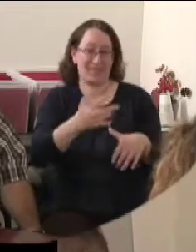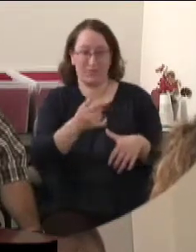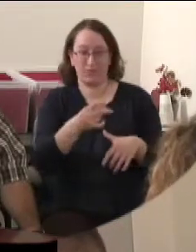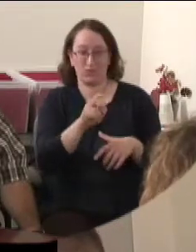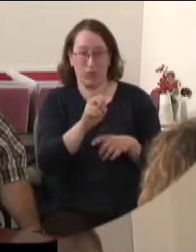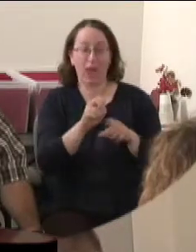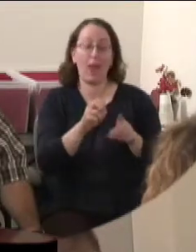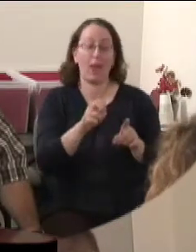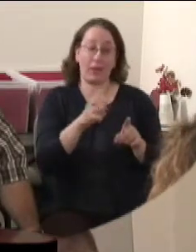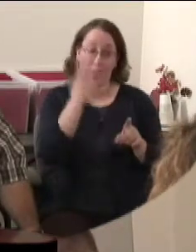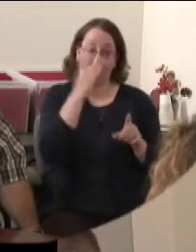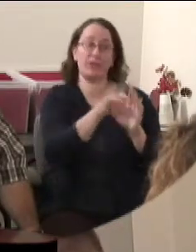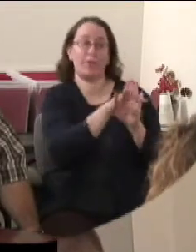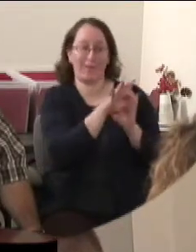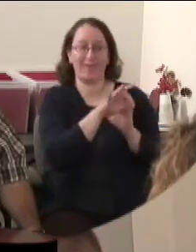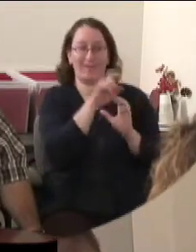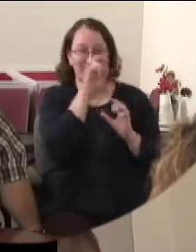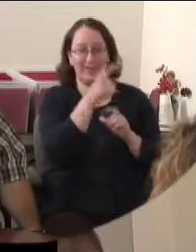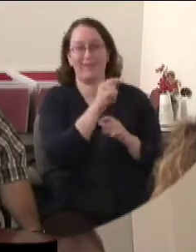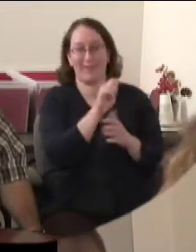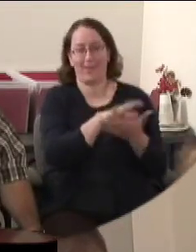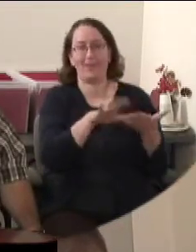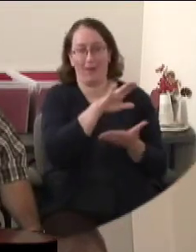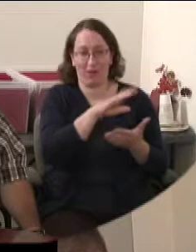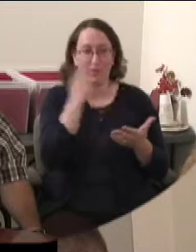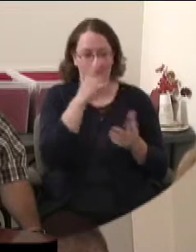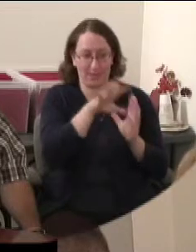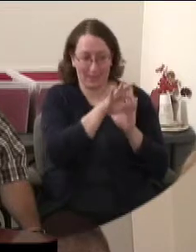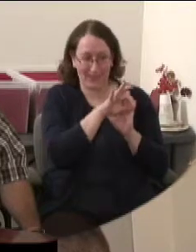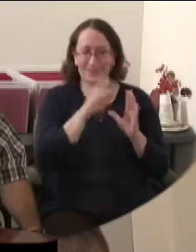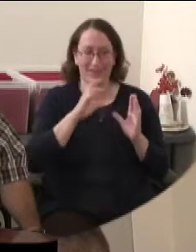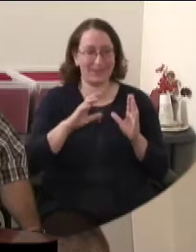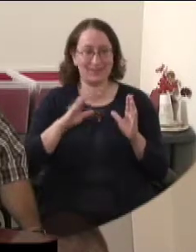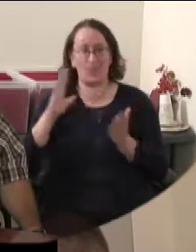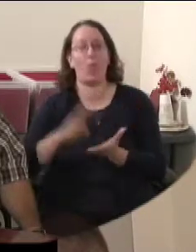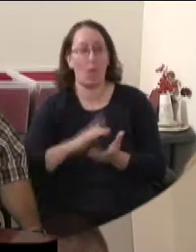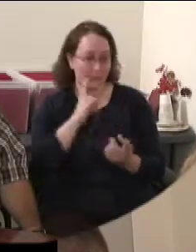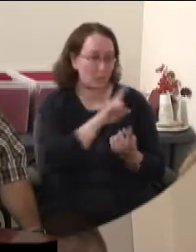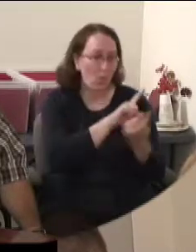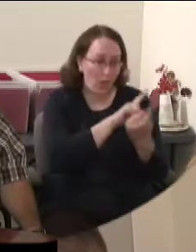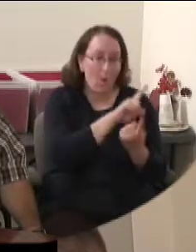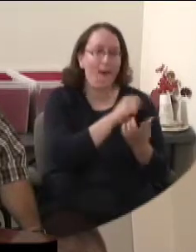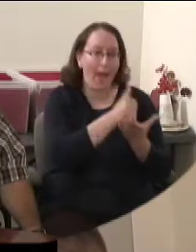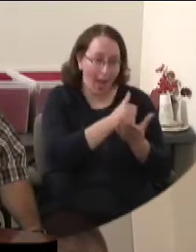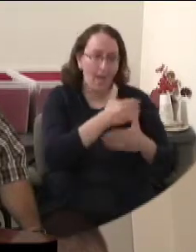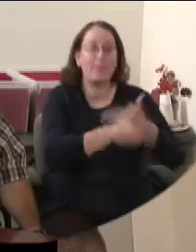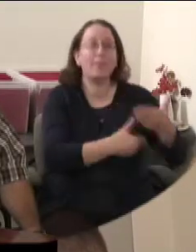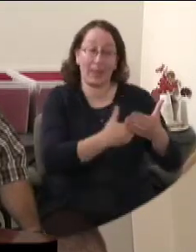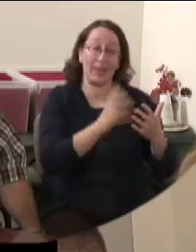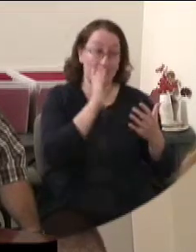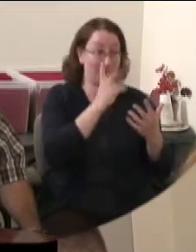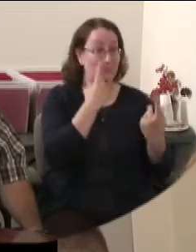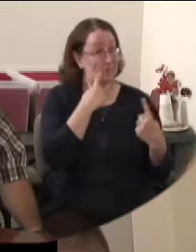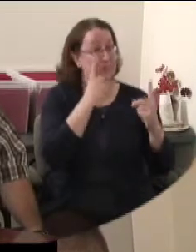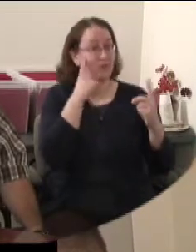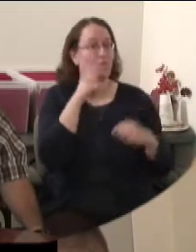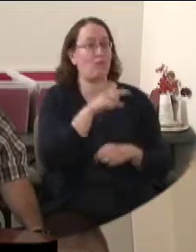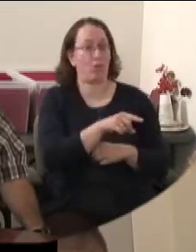she chose Eagle Gate College. And it has turned out to be working for her.